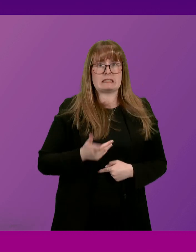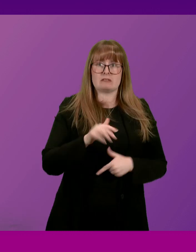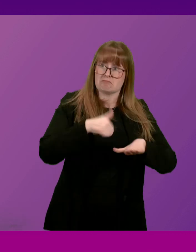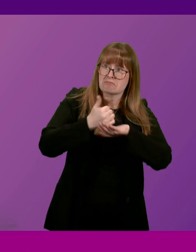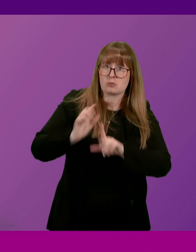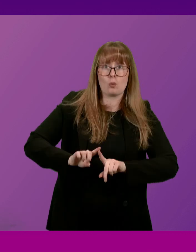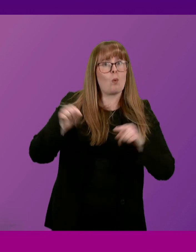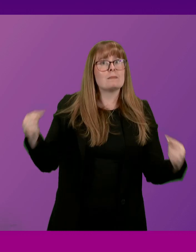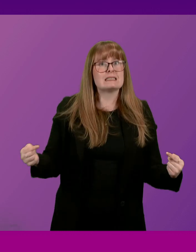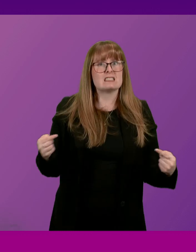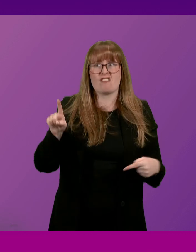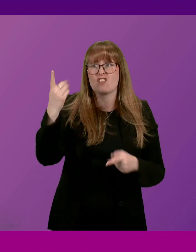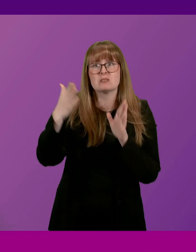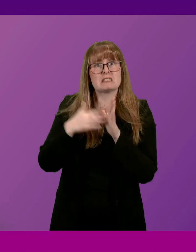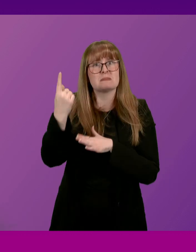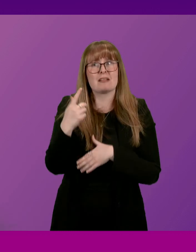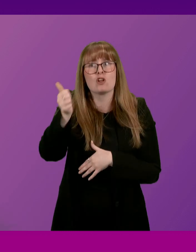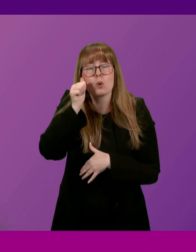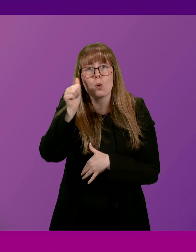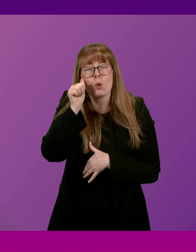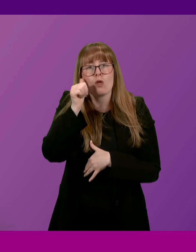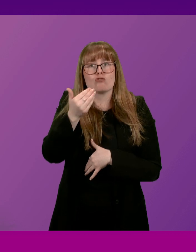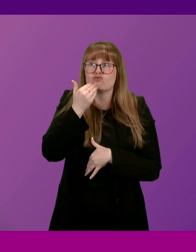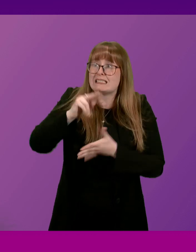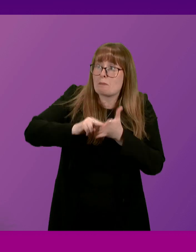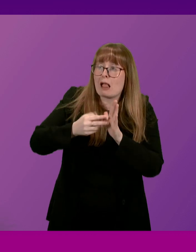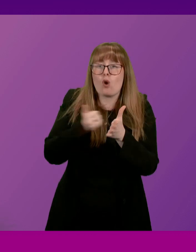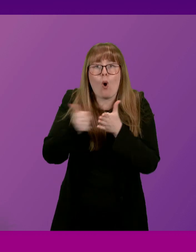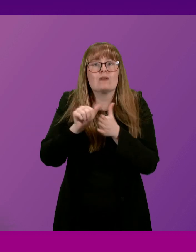The First Minister knows that the Green plan was always for financial support for